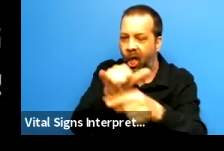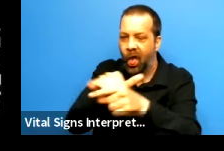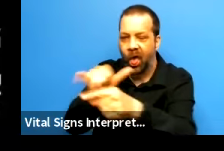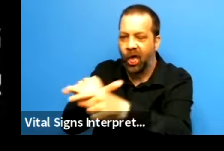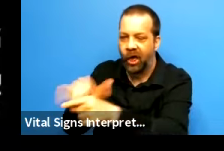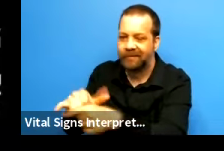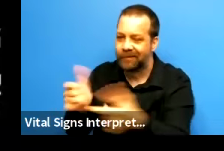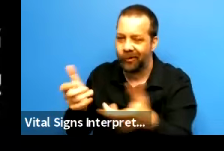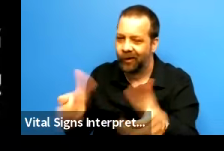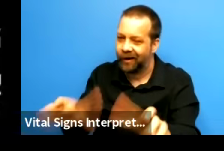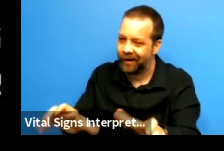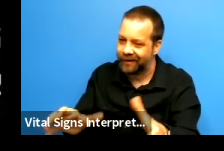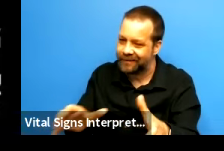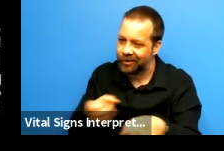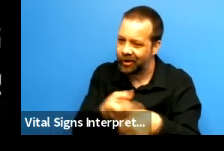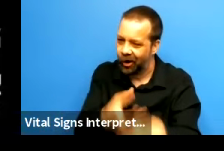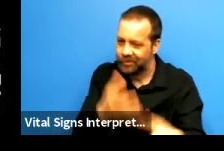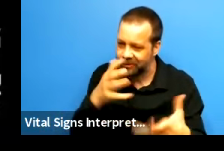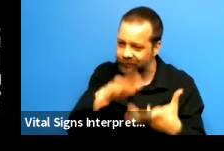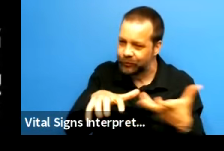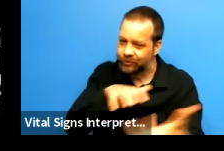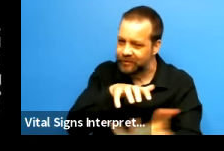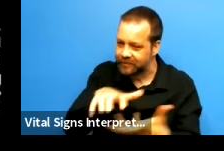That's something that everybody can understand.